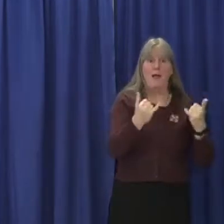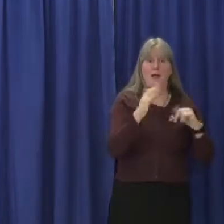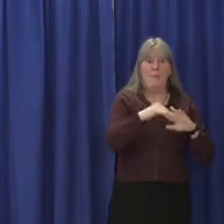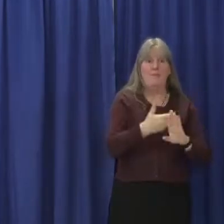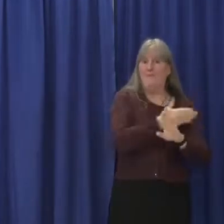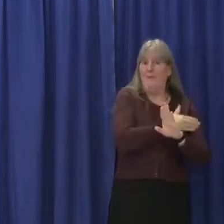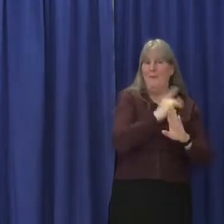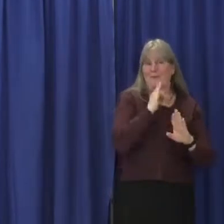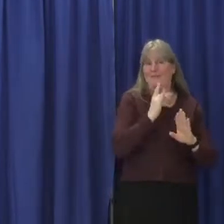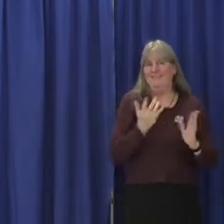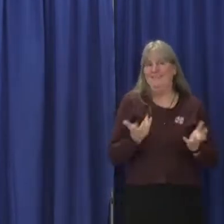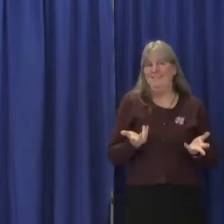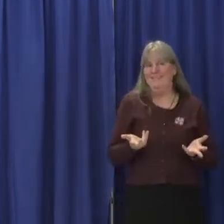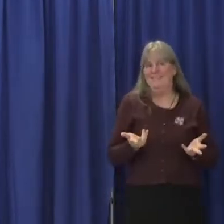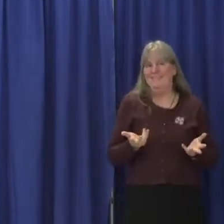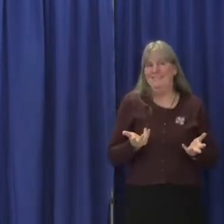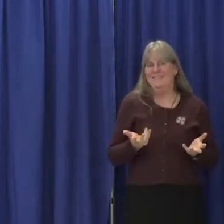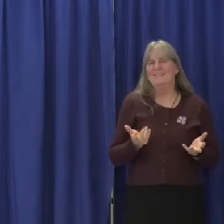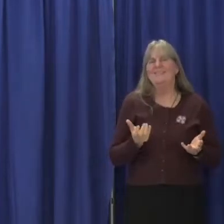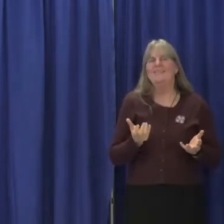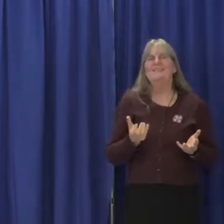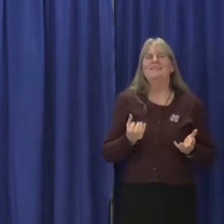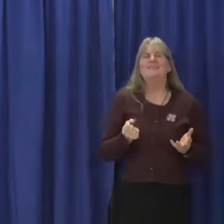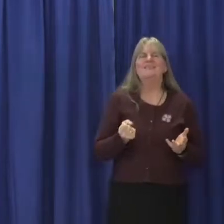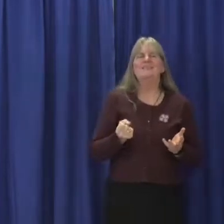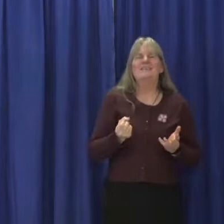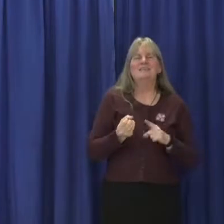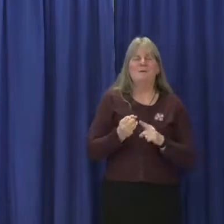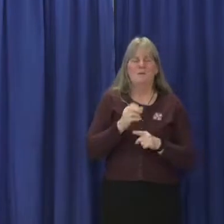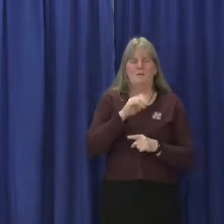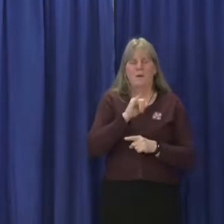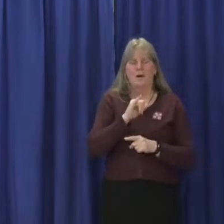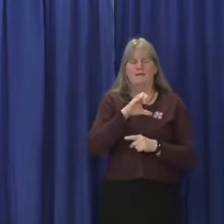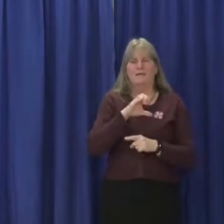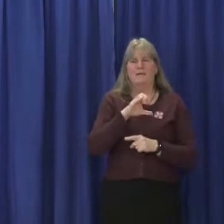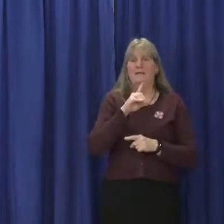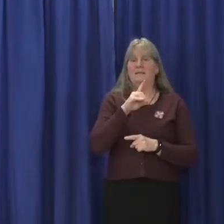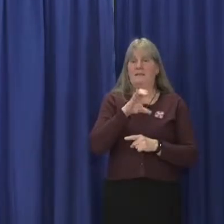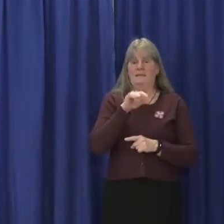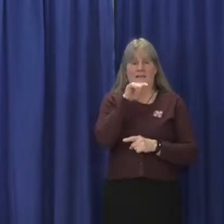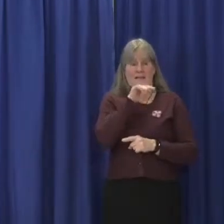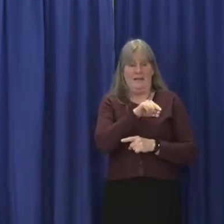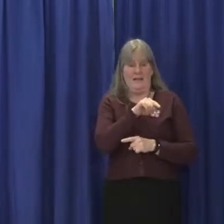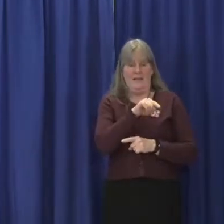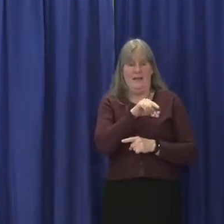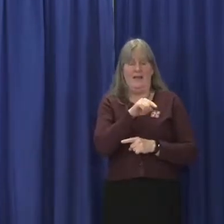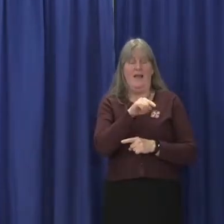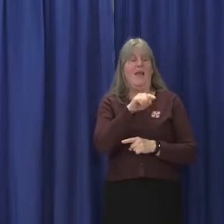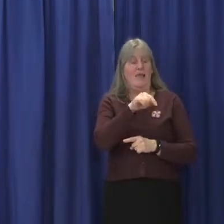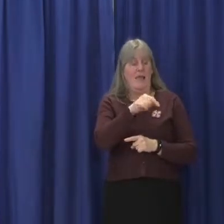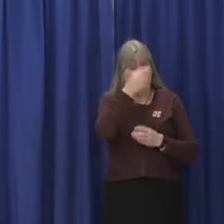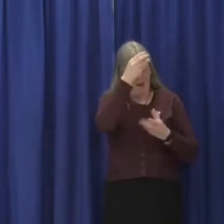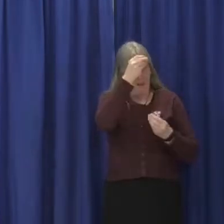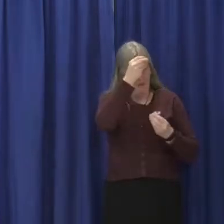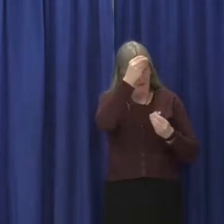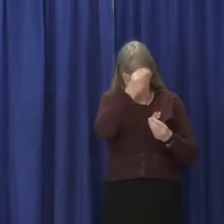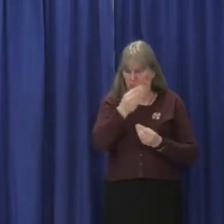But at the same time, you know, how ICDC, how the government uses the information to make sure that we keep ourselves